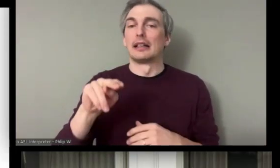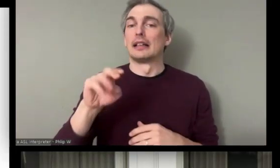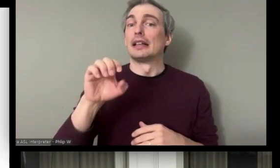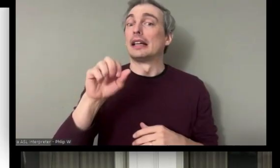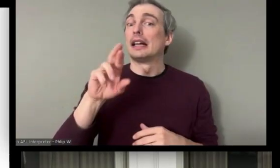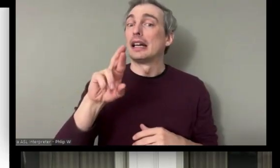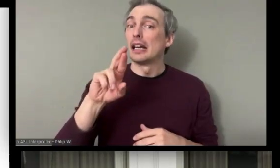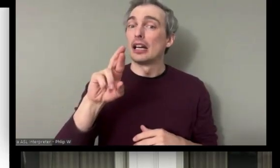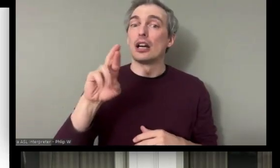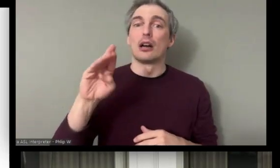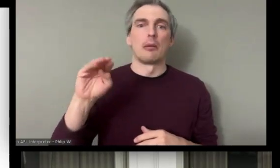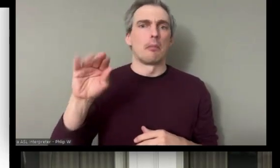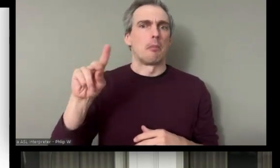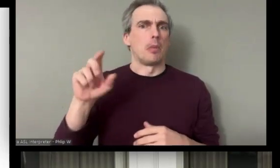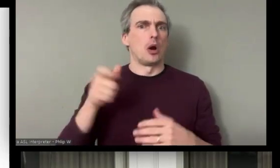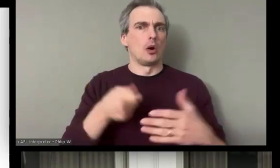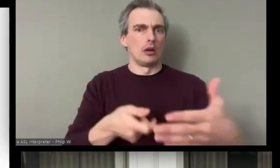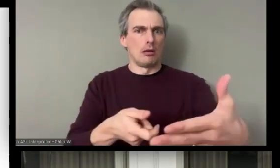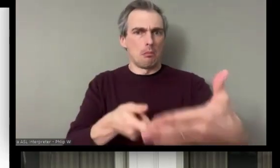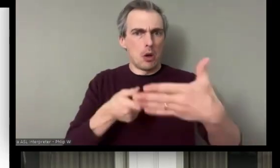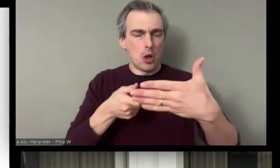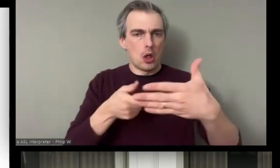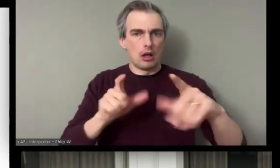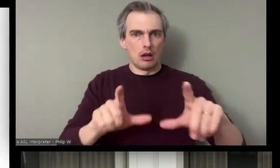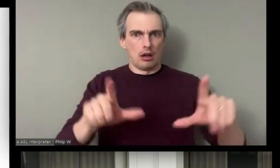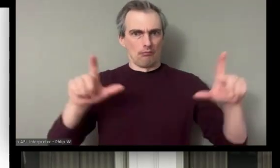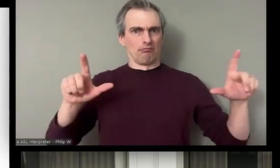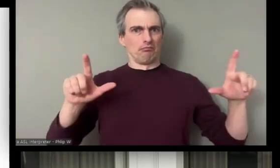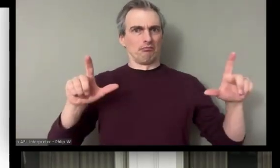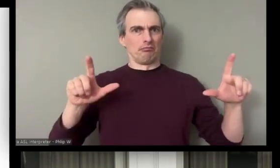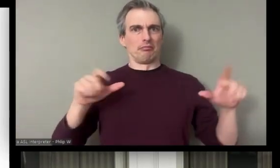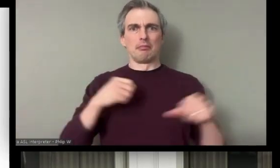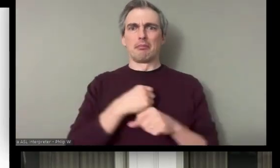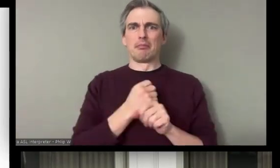Making it easier to see. And so it's just... An interesting area to consider there.